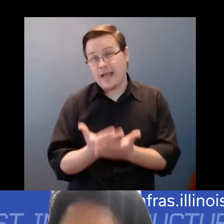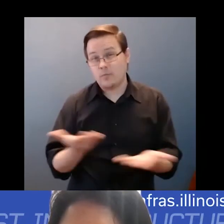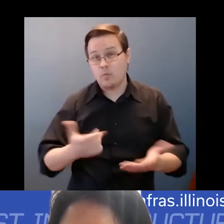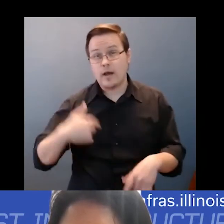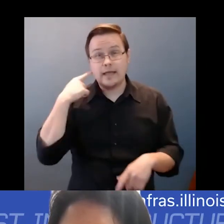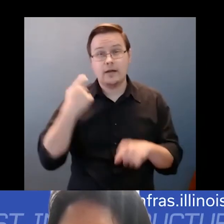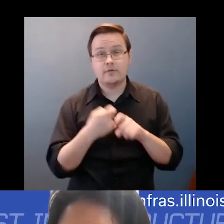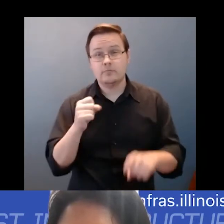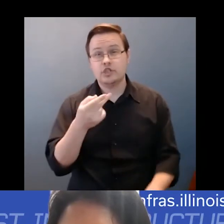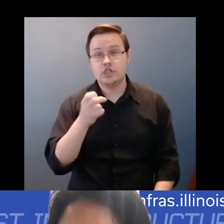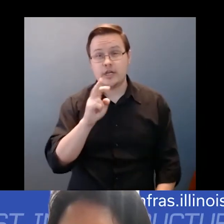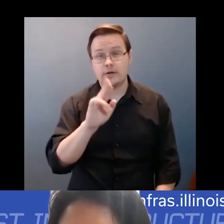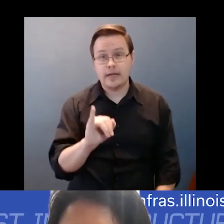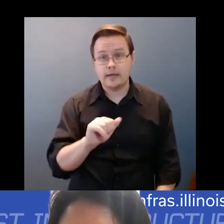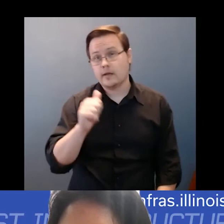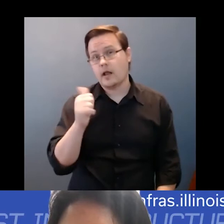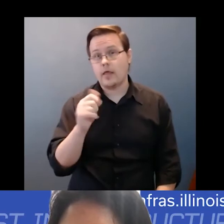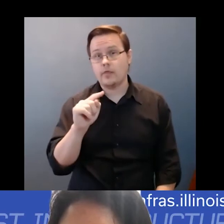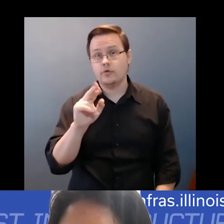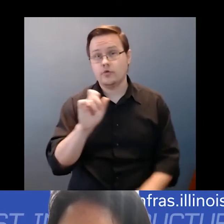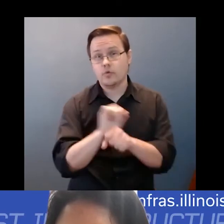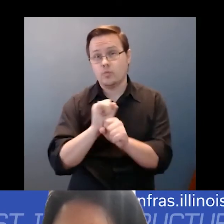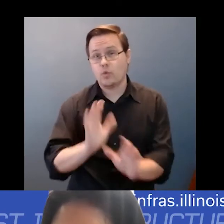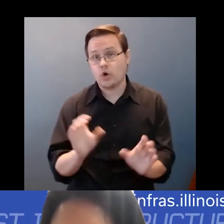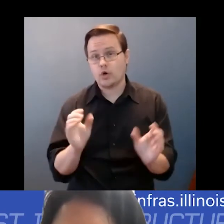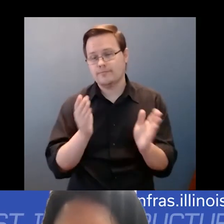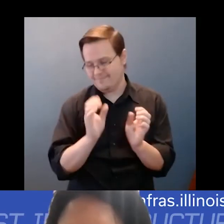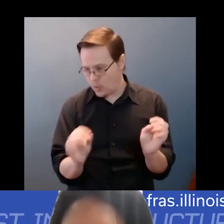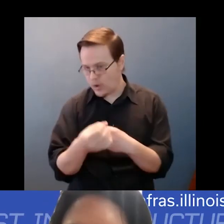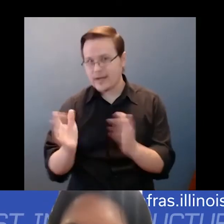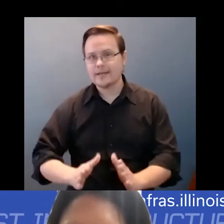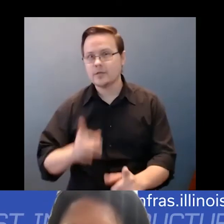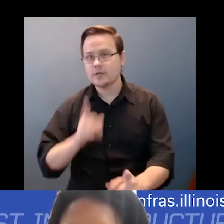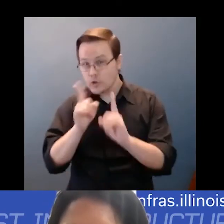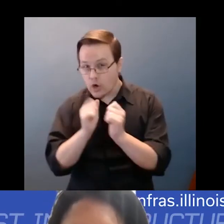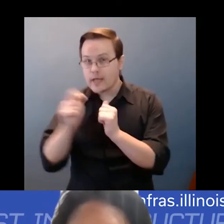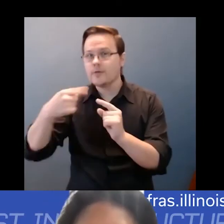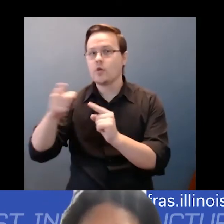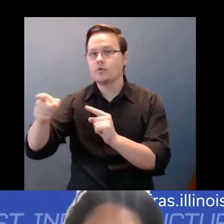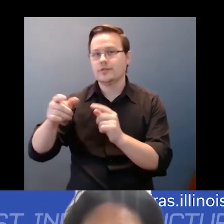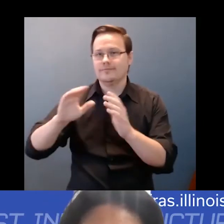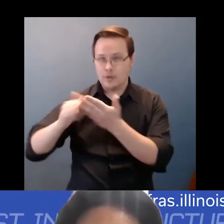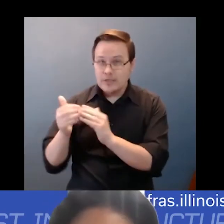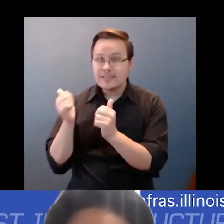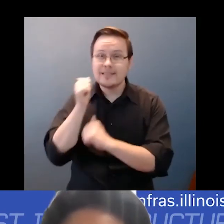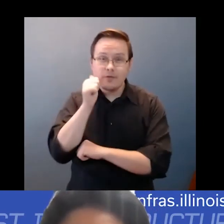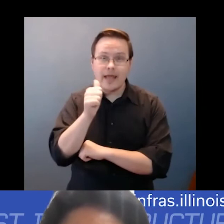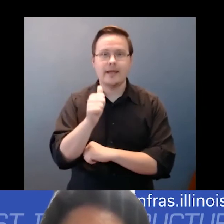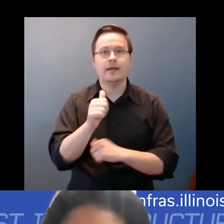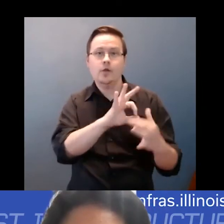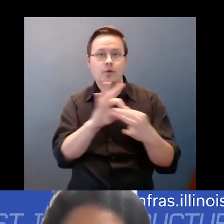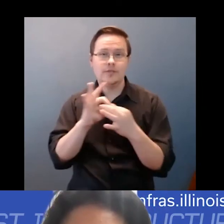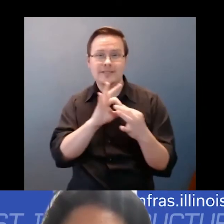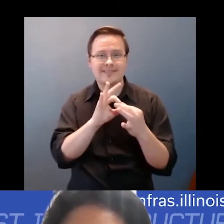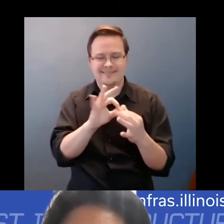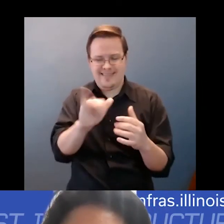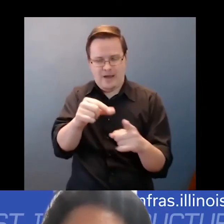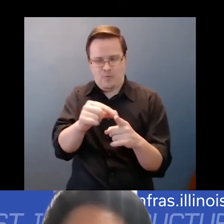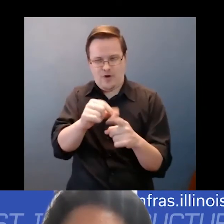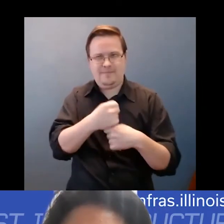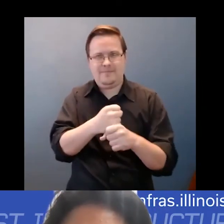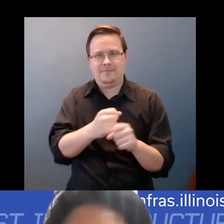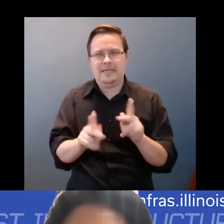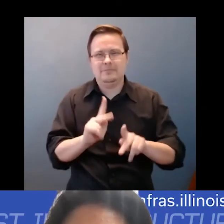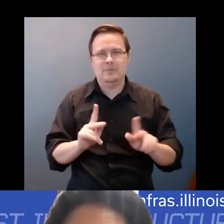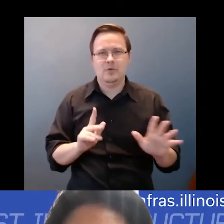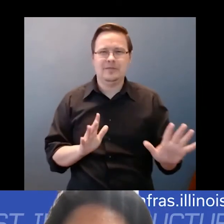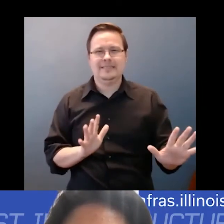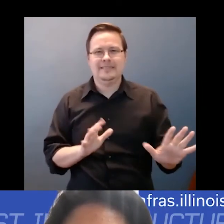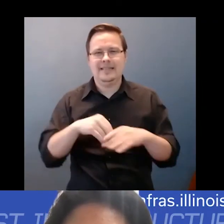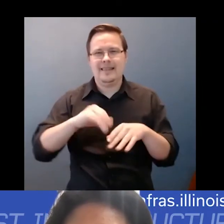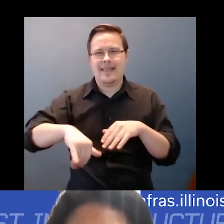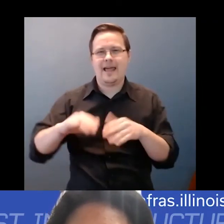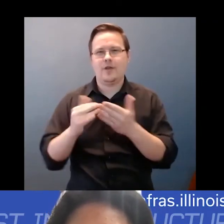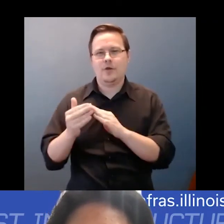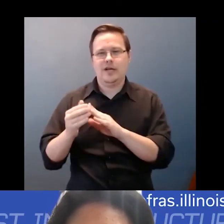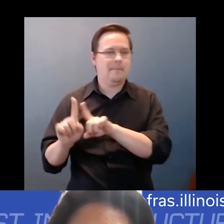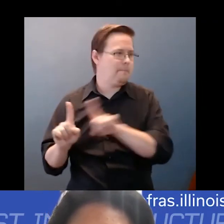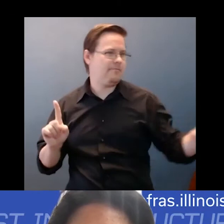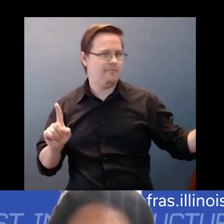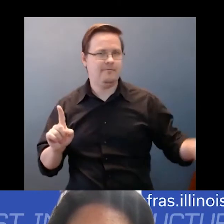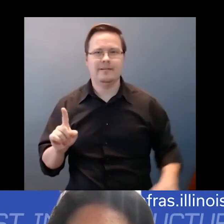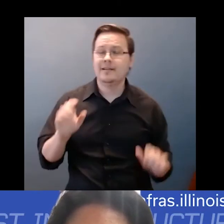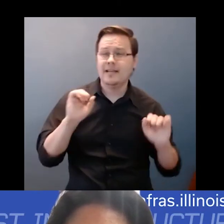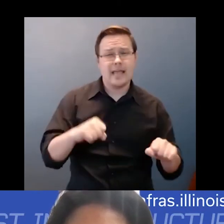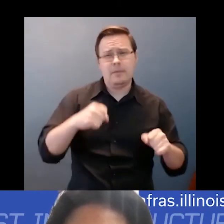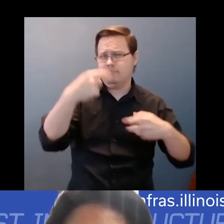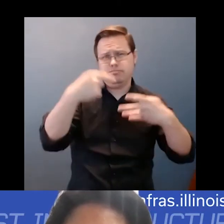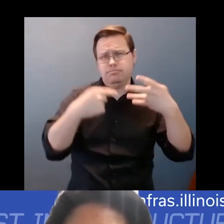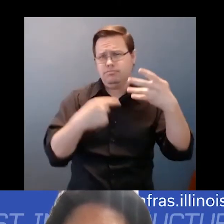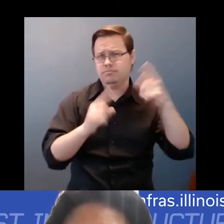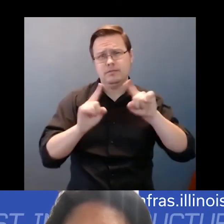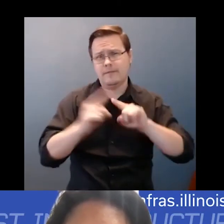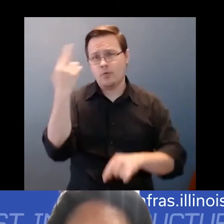The fact is that what I hear from Sherry and other truck worker organizers who were, you know, talking to their those communities every day is a unionization is a word that makes people in that community run the other way and it could be for a variety